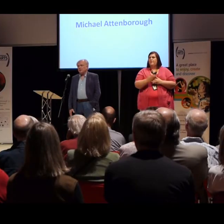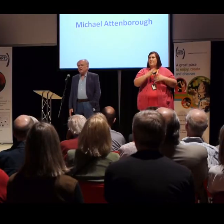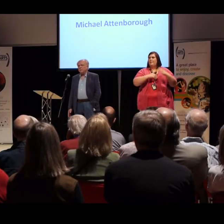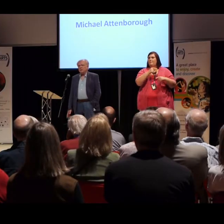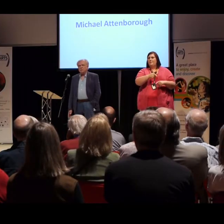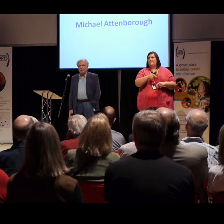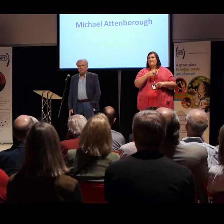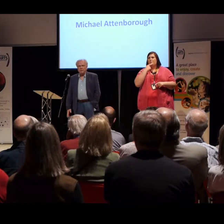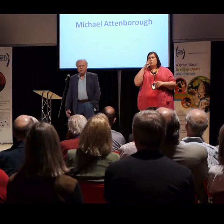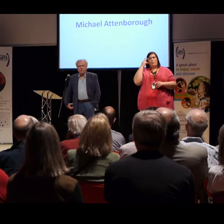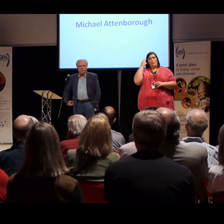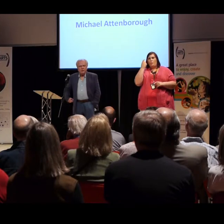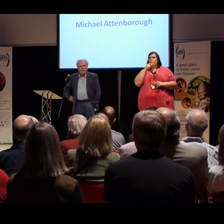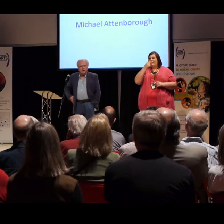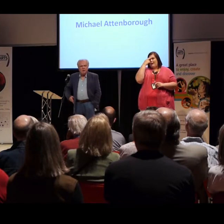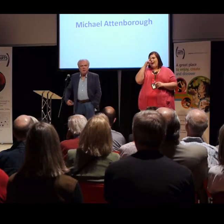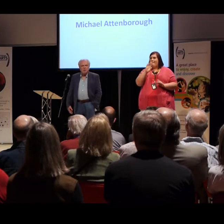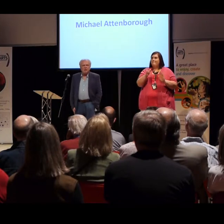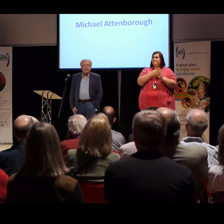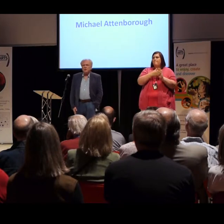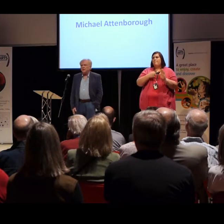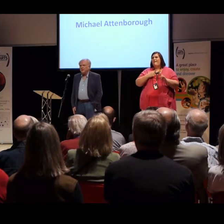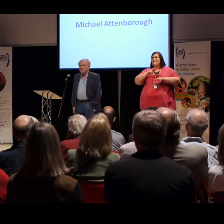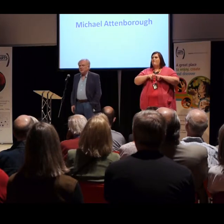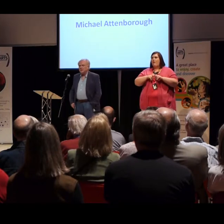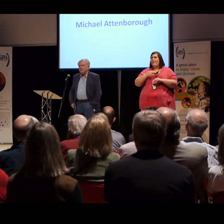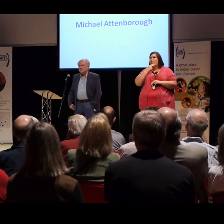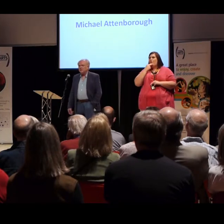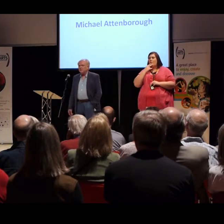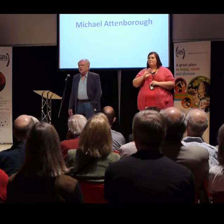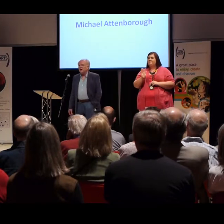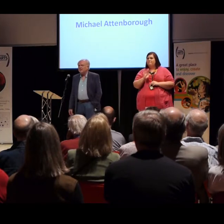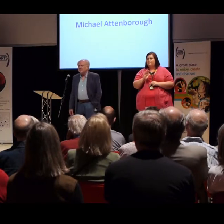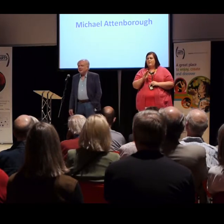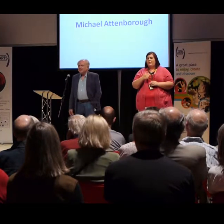is named after my father and my uncle and it is certainly isn't, and they'd be the first to deny it.